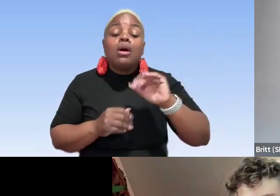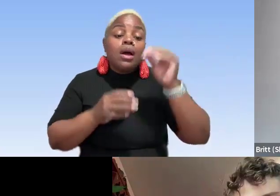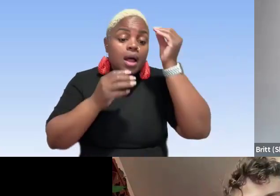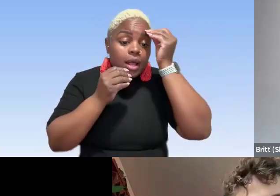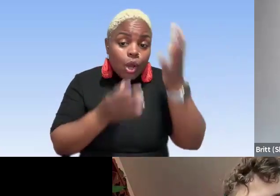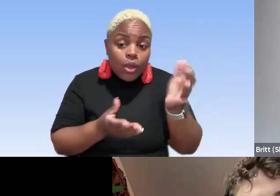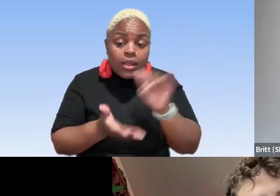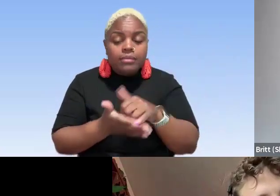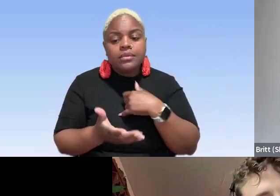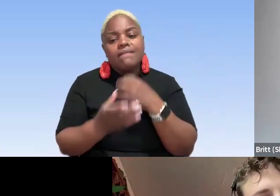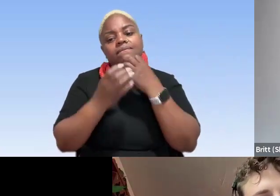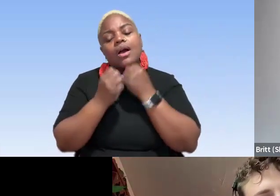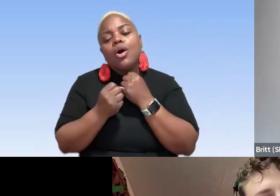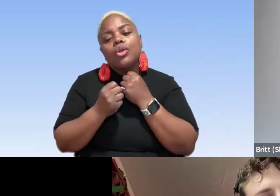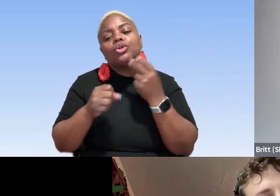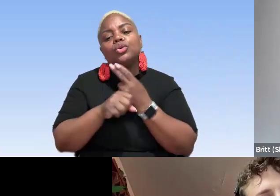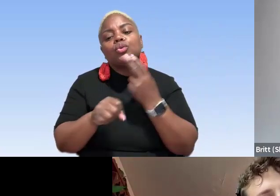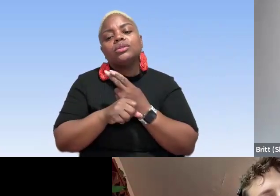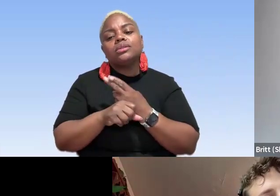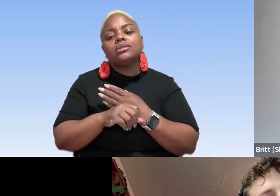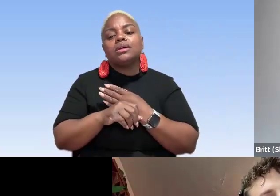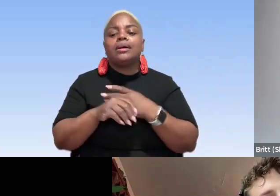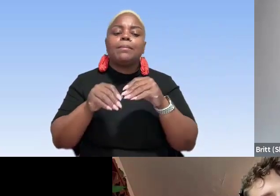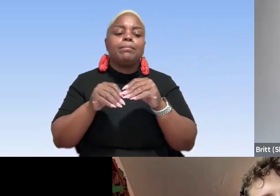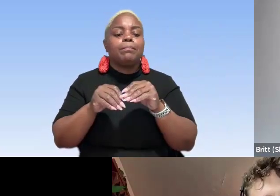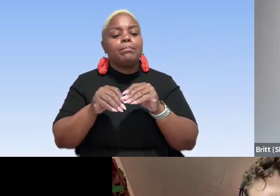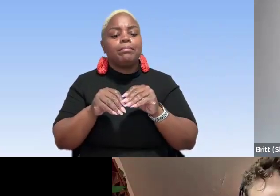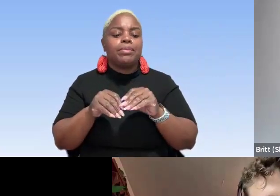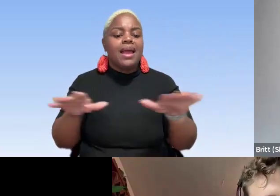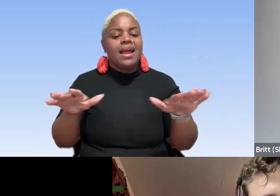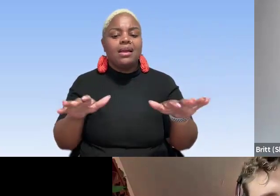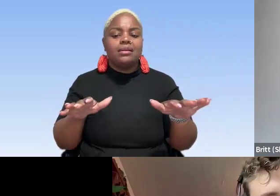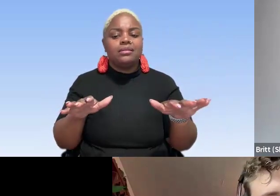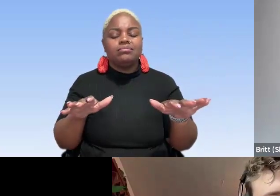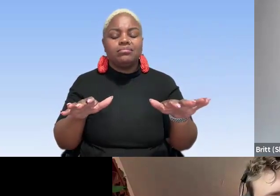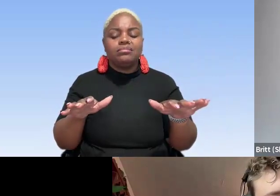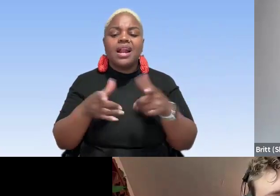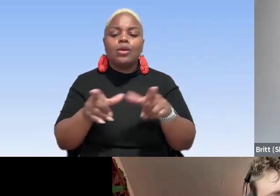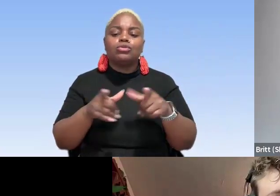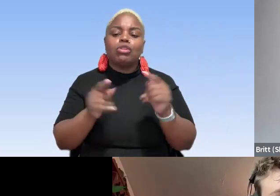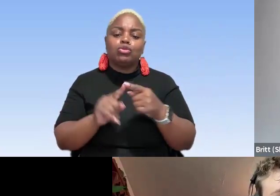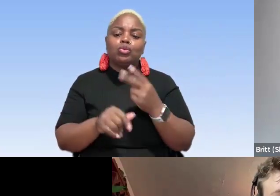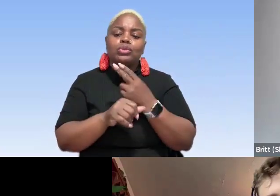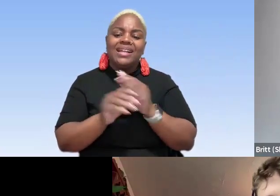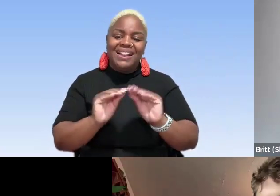in plain language, and will attempt to do that, um, to keep, to keep what I'm saying as accessible as possible.